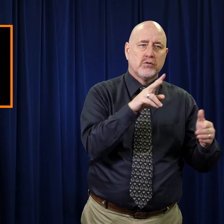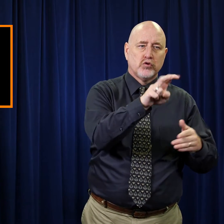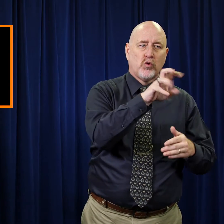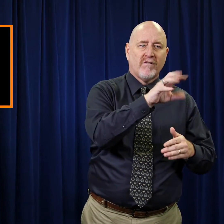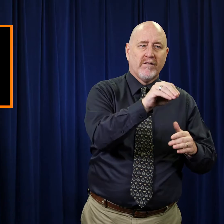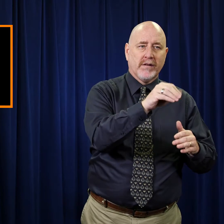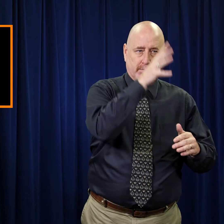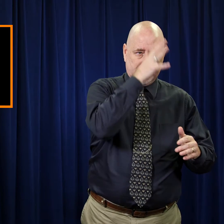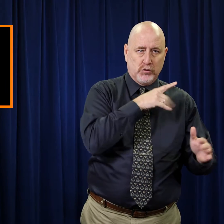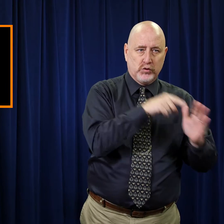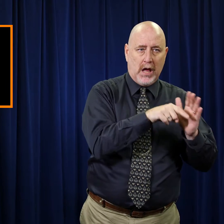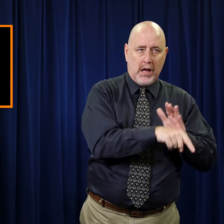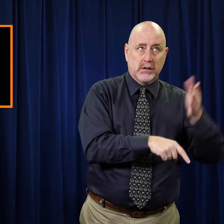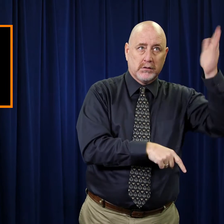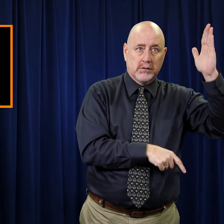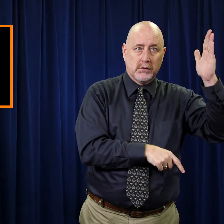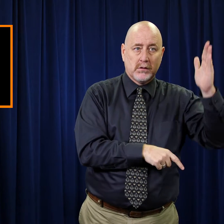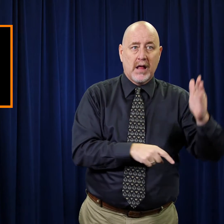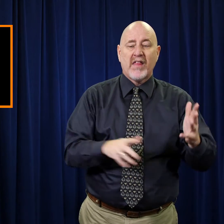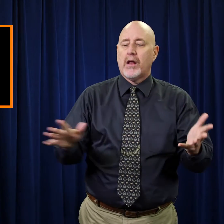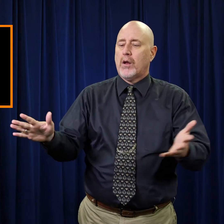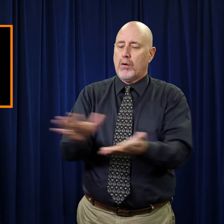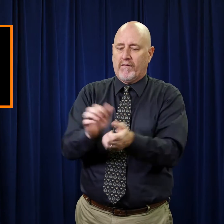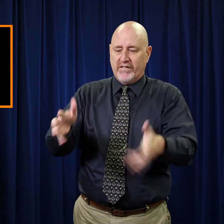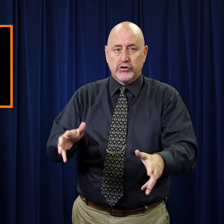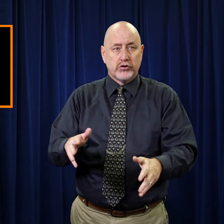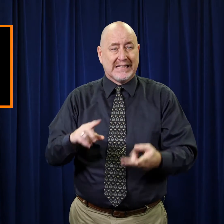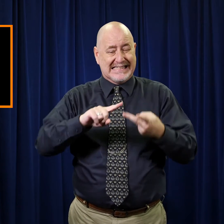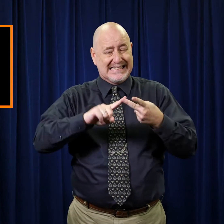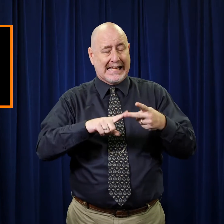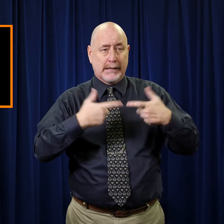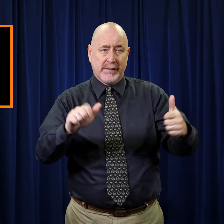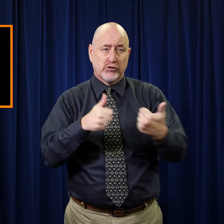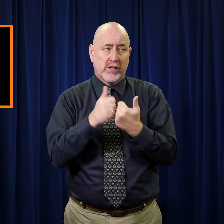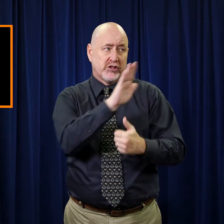those who died in the Korah incident. Then the plague stopped. It was the second major